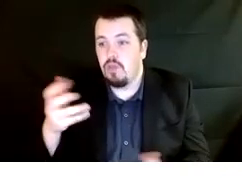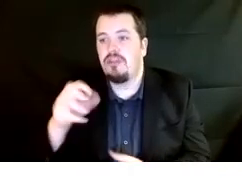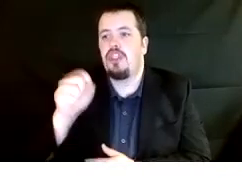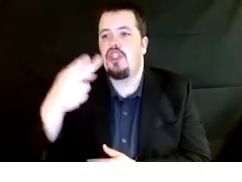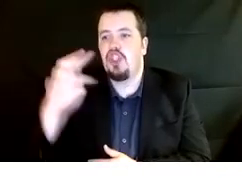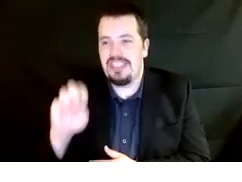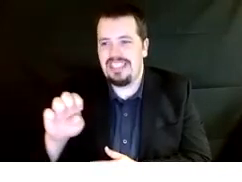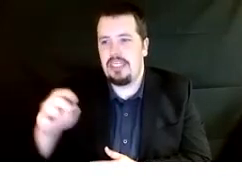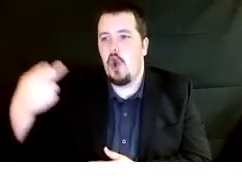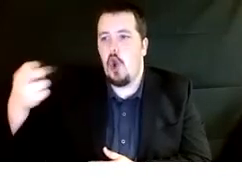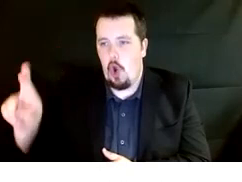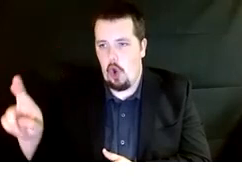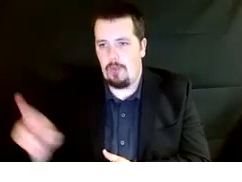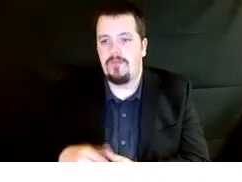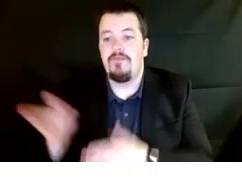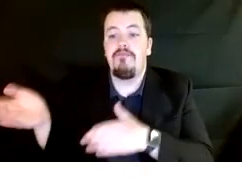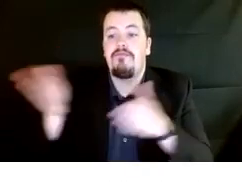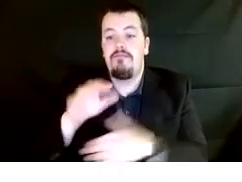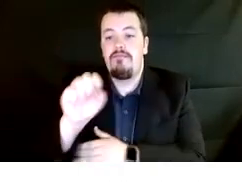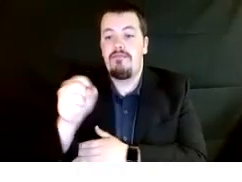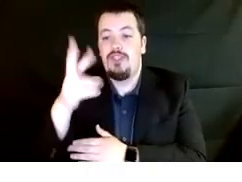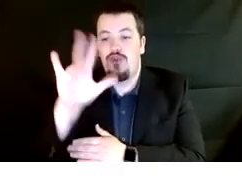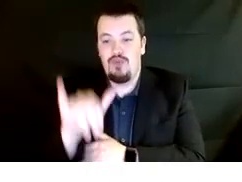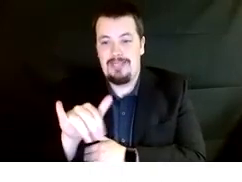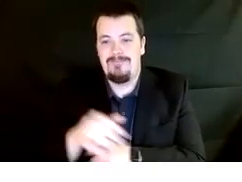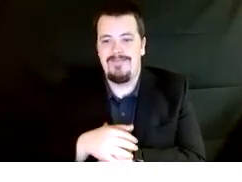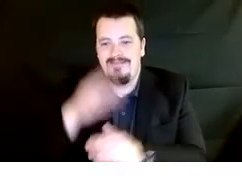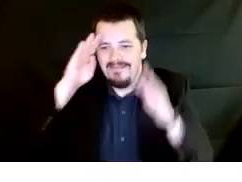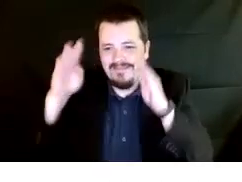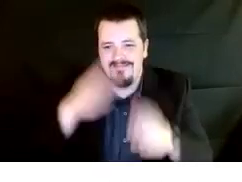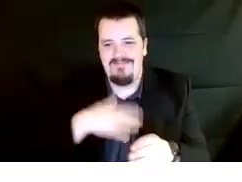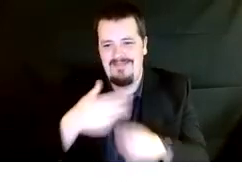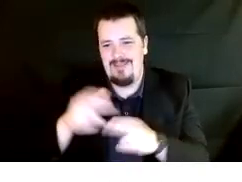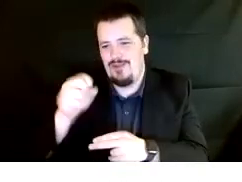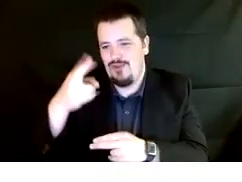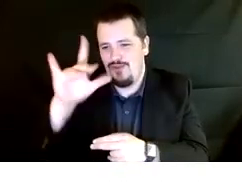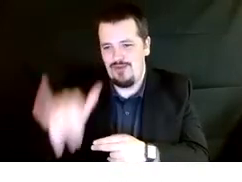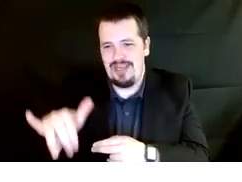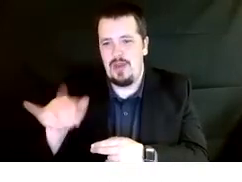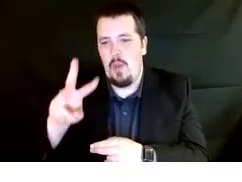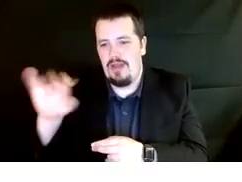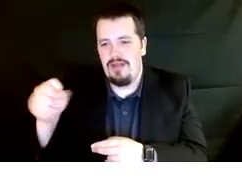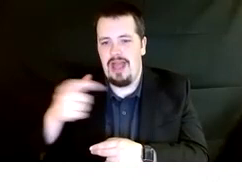thank you Martie and Sherry... hi i'm Sherry Wilds I'm the Assistant Legal Director and Director of Pro